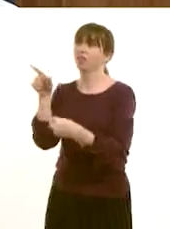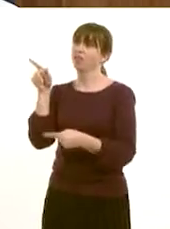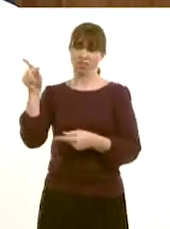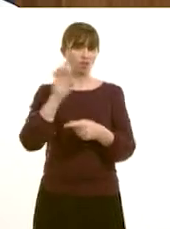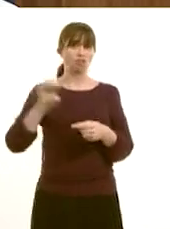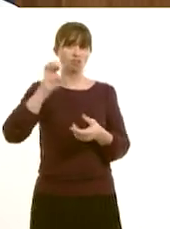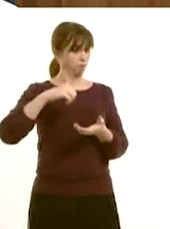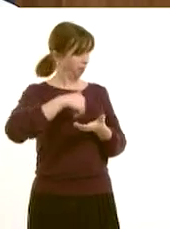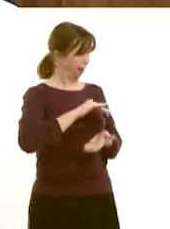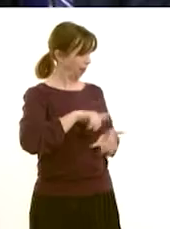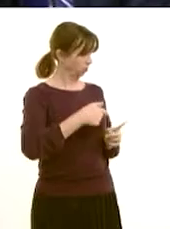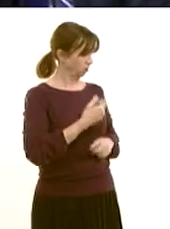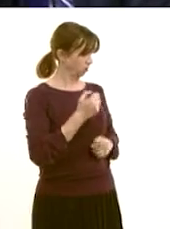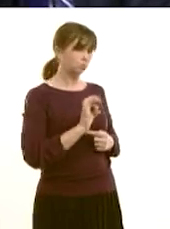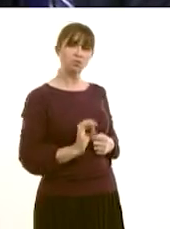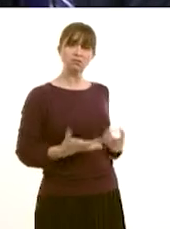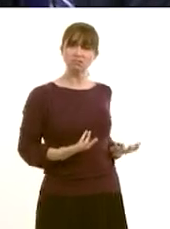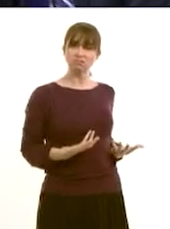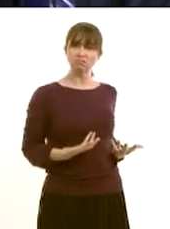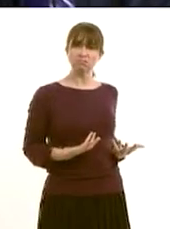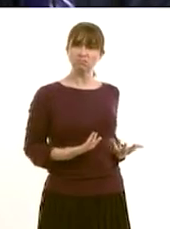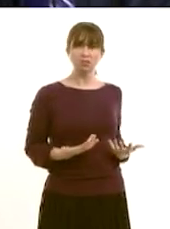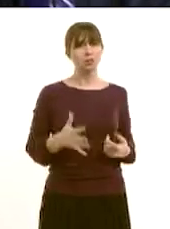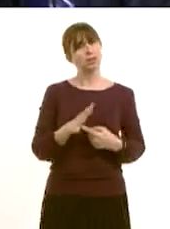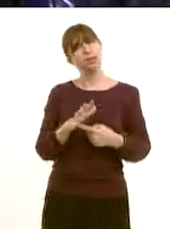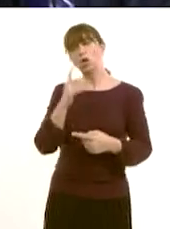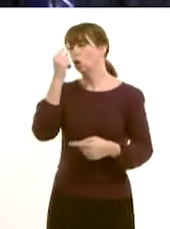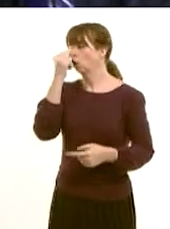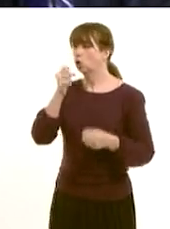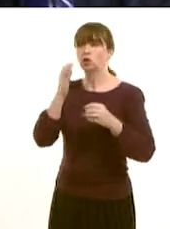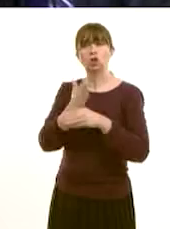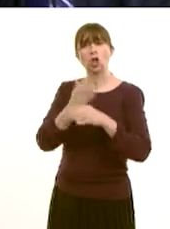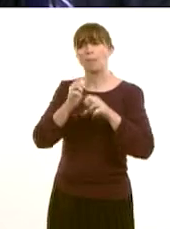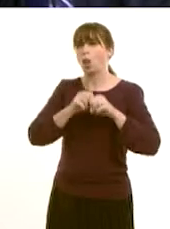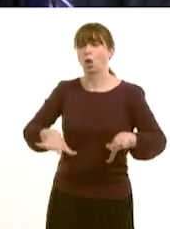this year, that what is at stake here is hundreds and thousands of jobs in Wales.